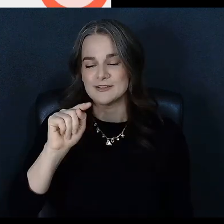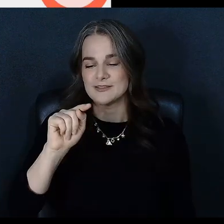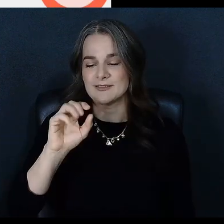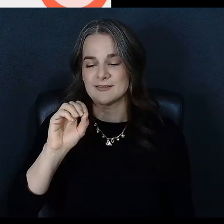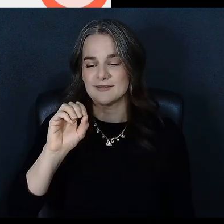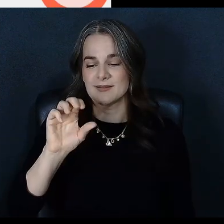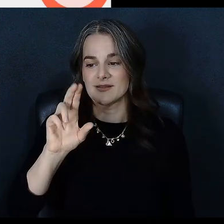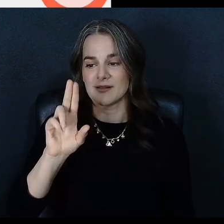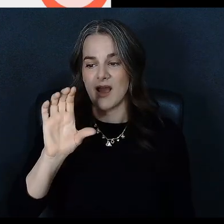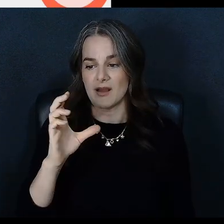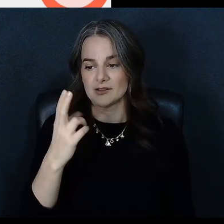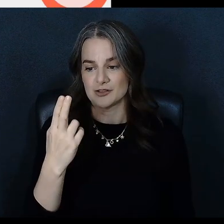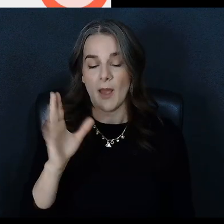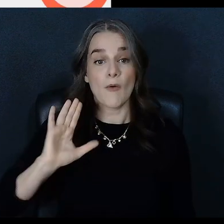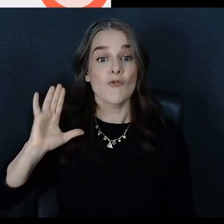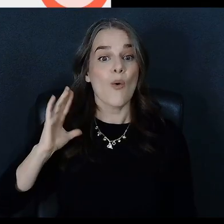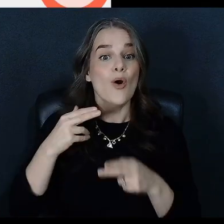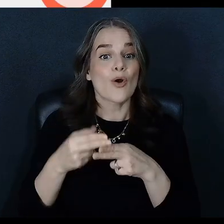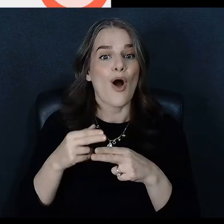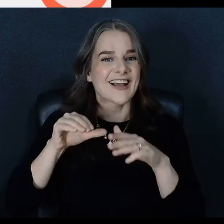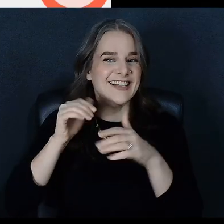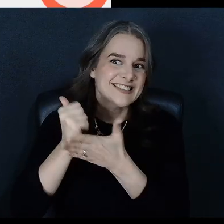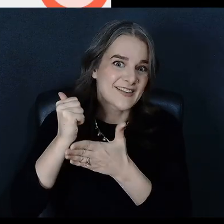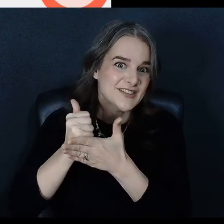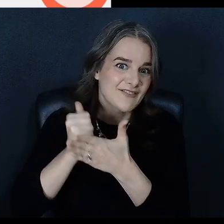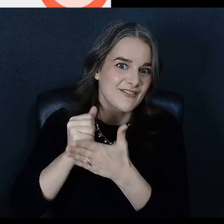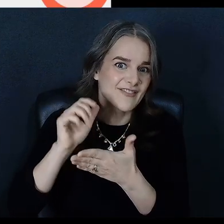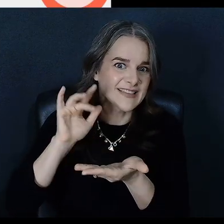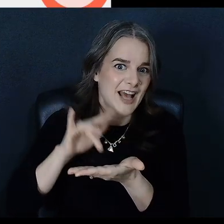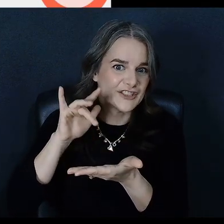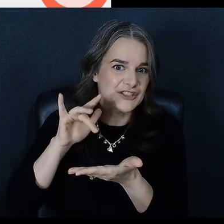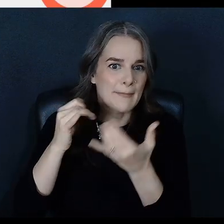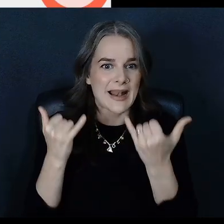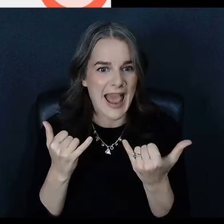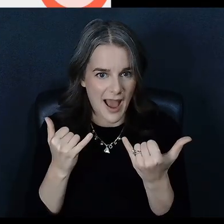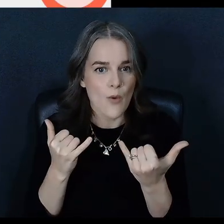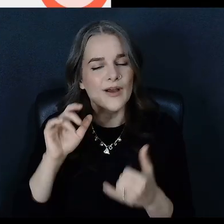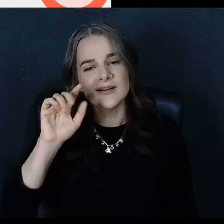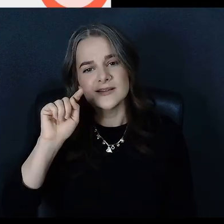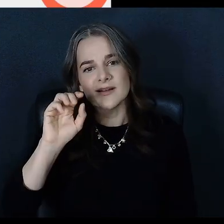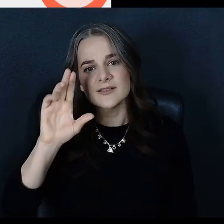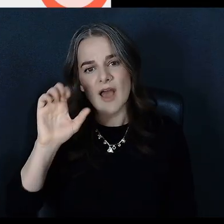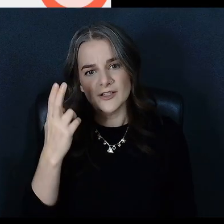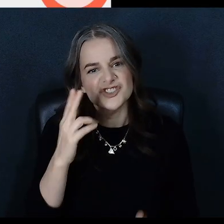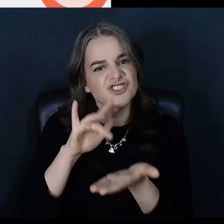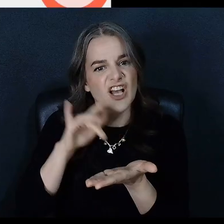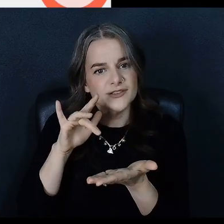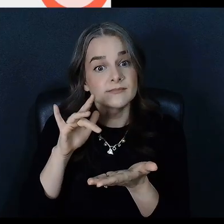Now it's just called Touch. That allows you to mimic gestures by simply tapping an icon on the screen.